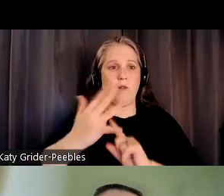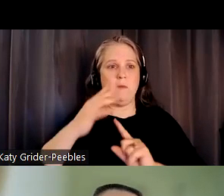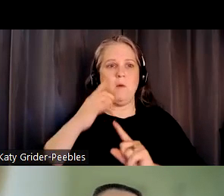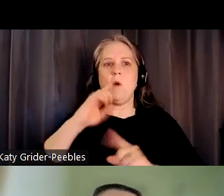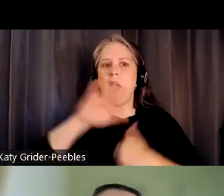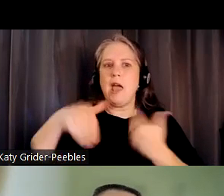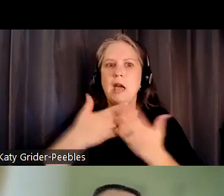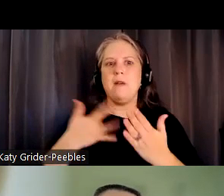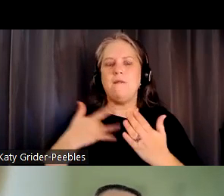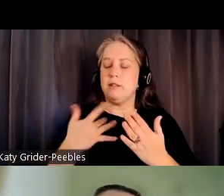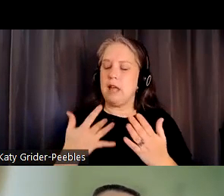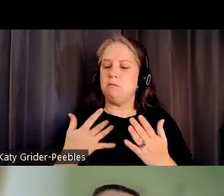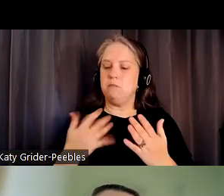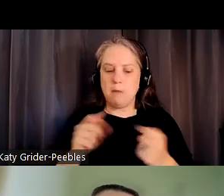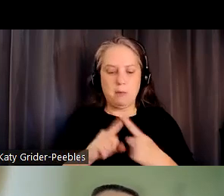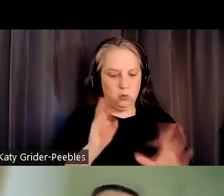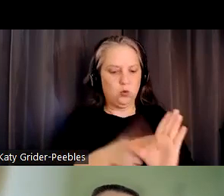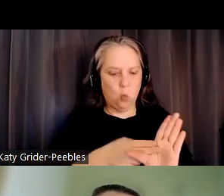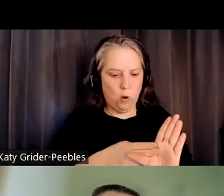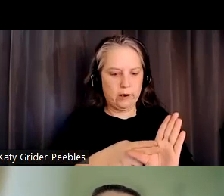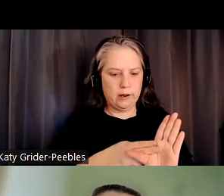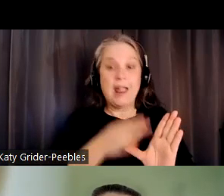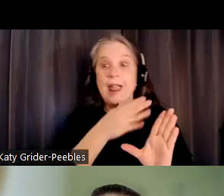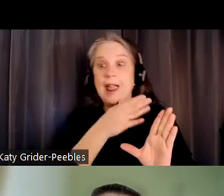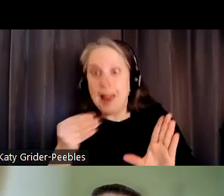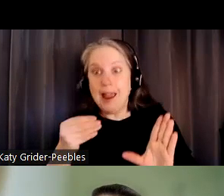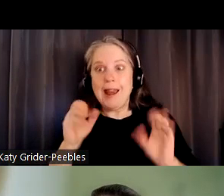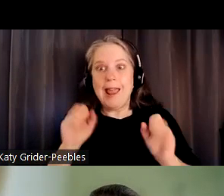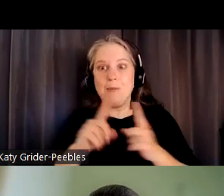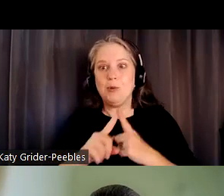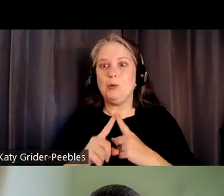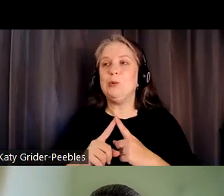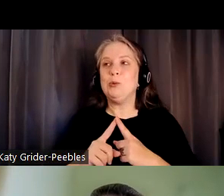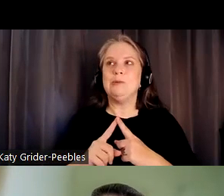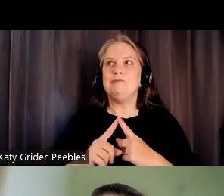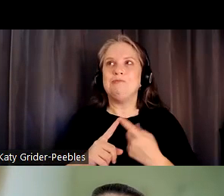but they are able to speak up without fear or with little fear as possible